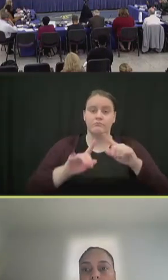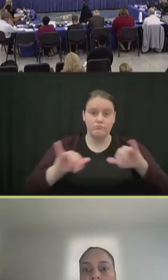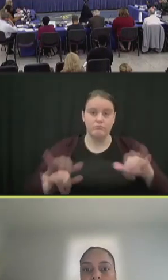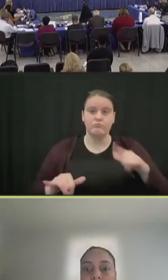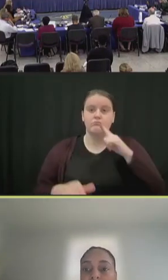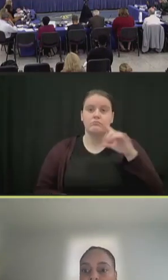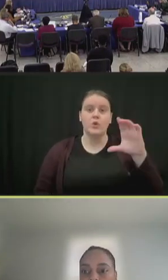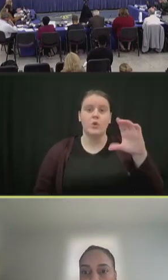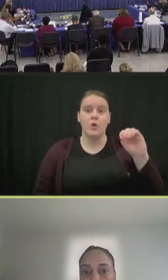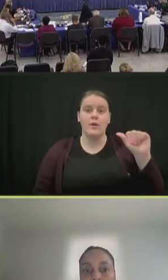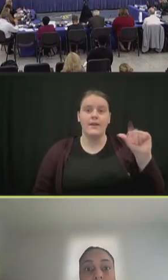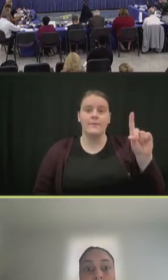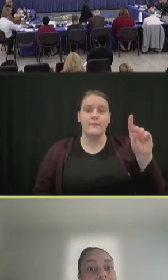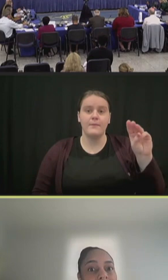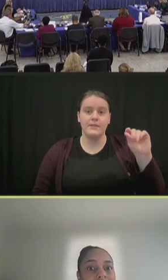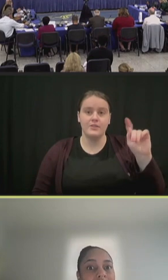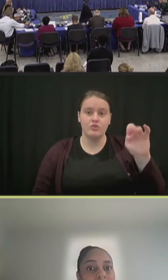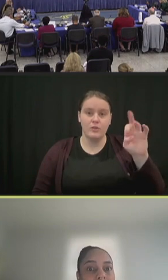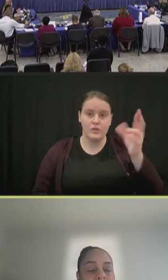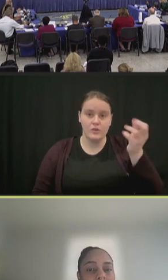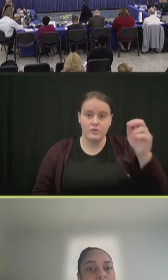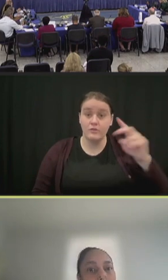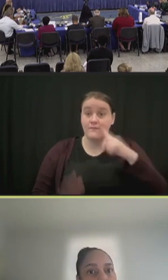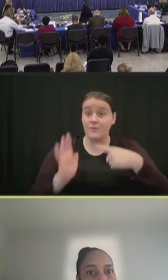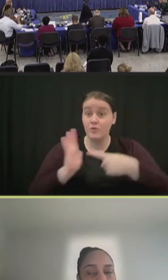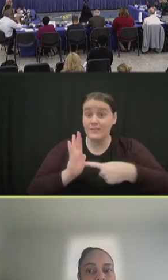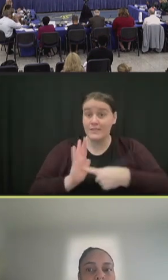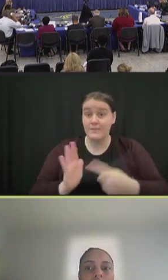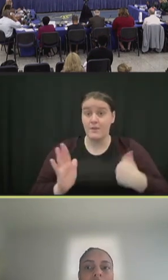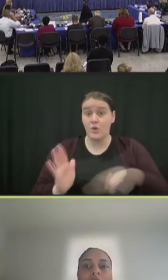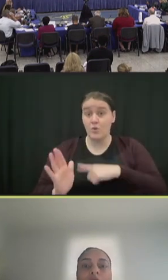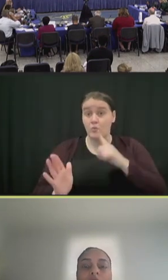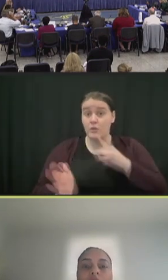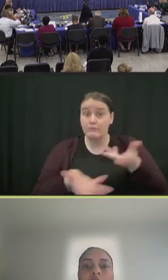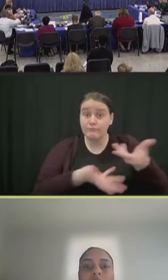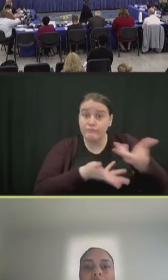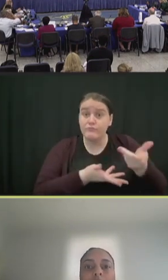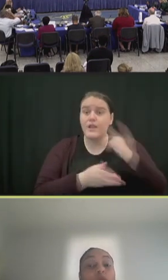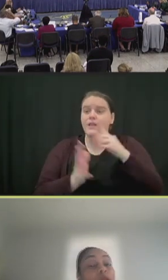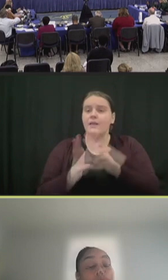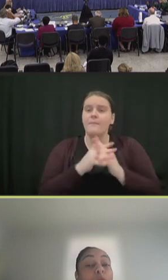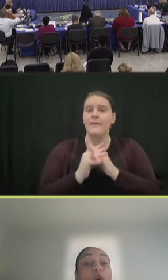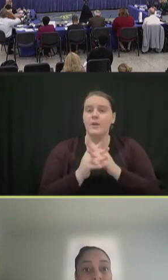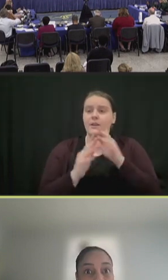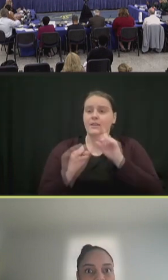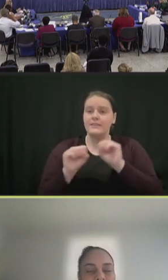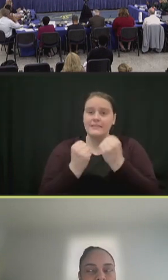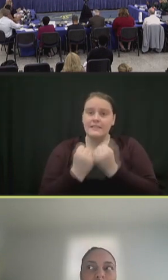are speaking to the American Society of Consultant Pharmacists right now. We're more than speaking to